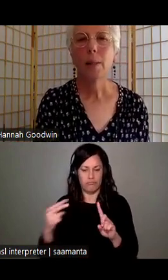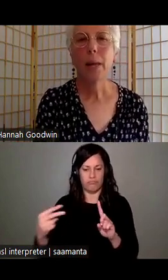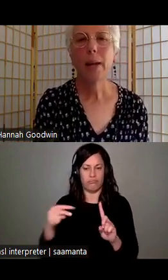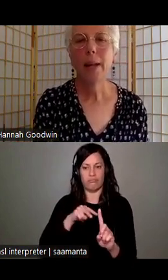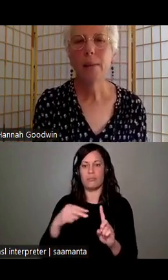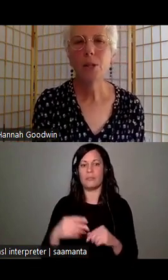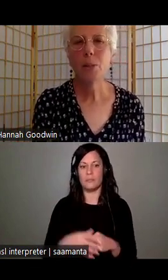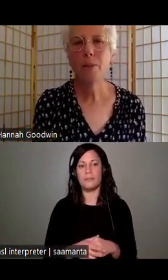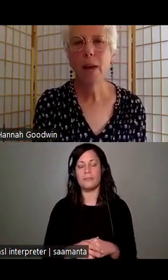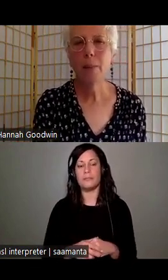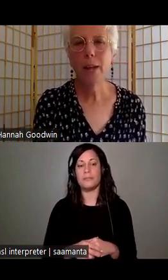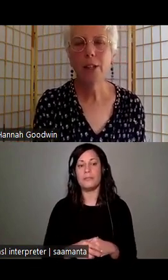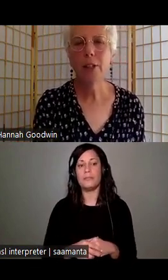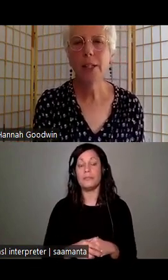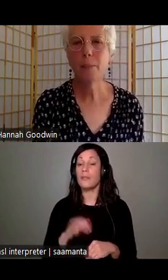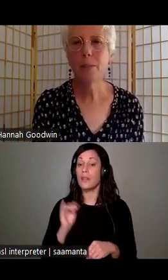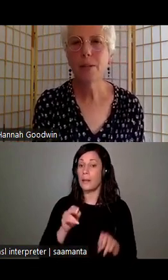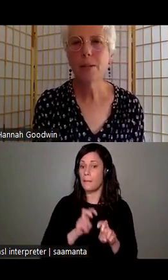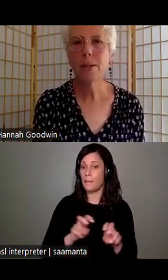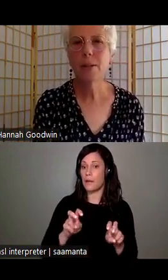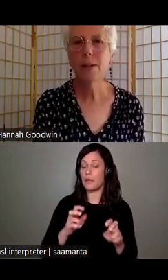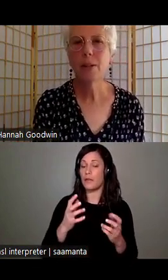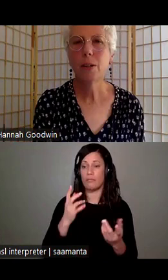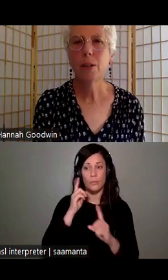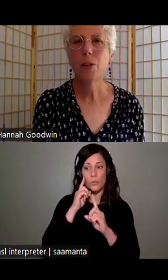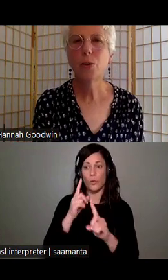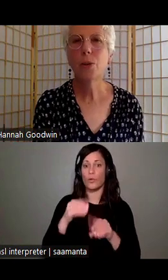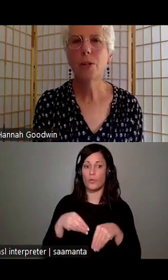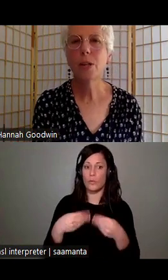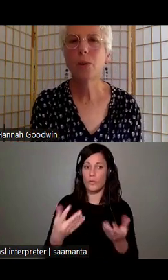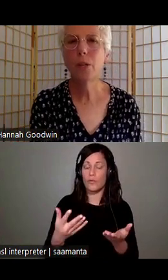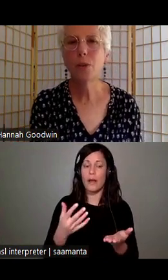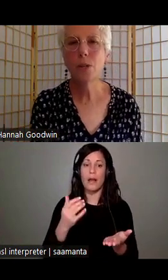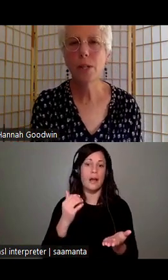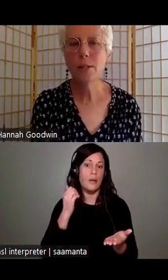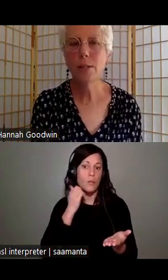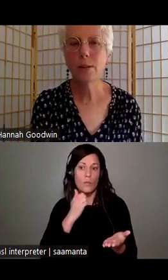The panel aims to provide practical tips, tools and resources